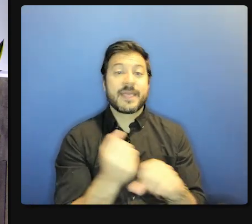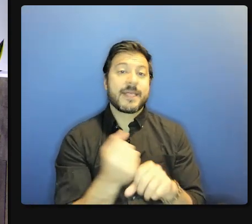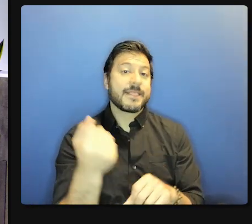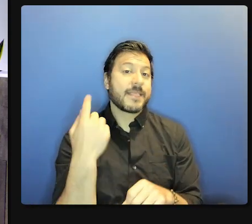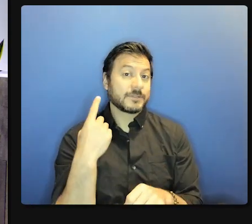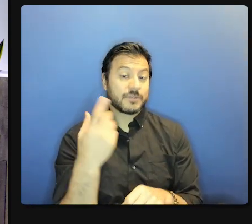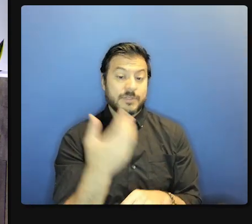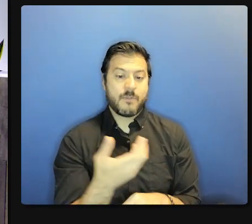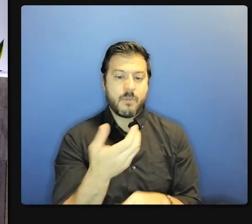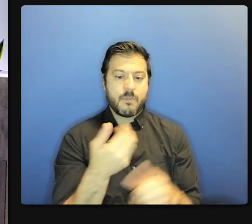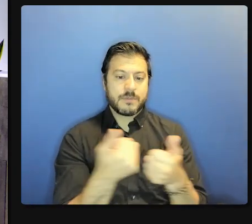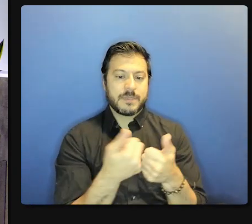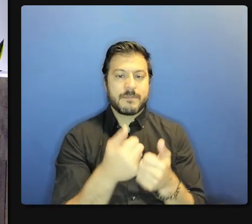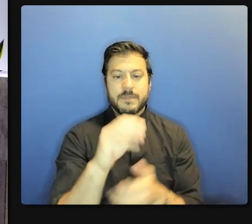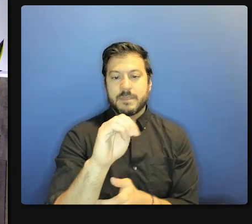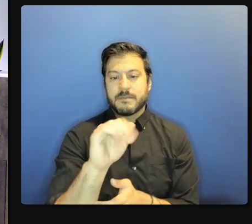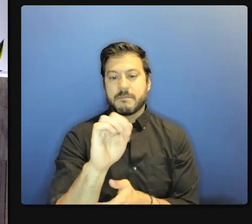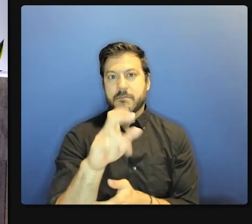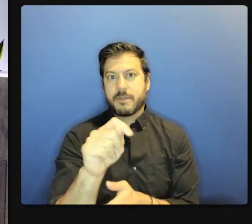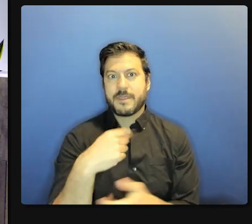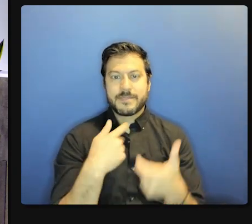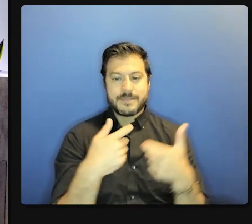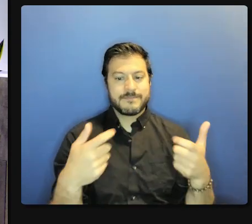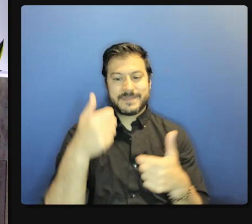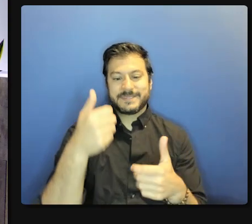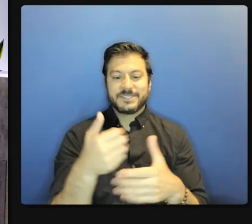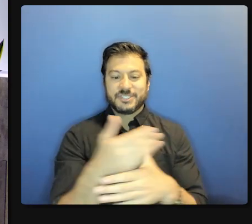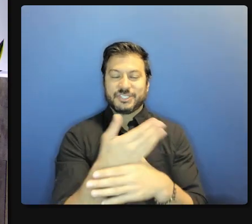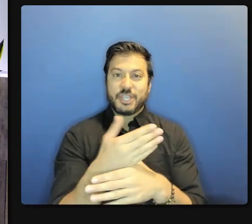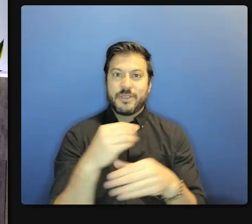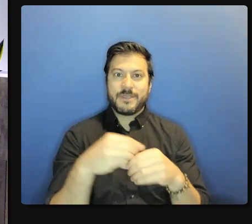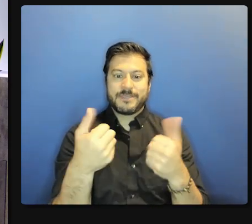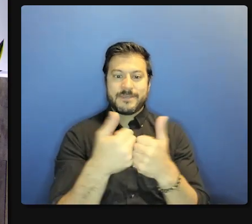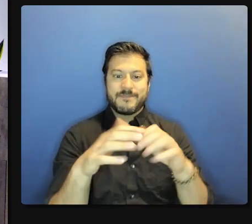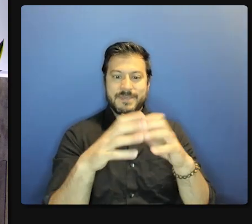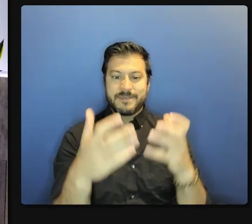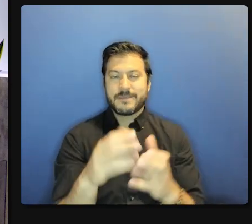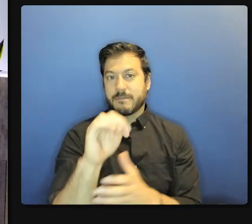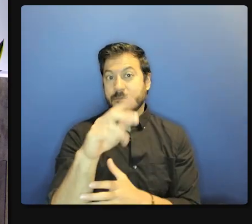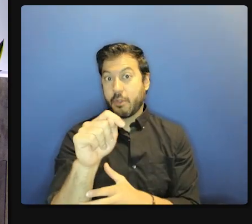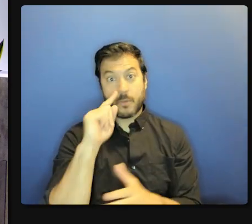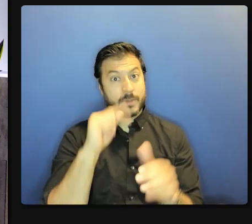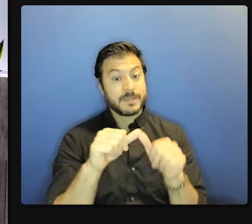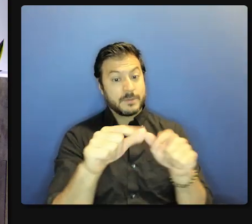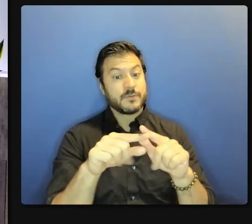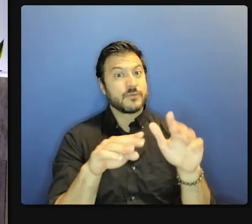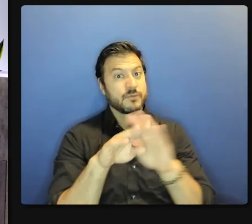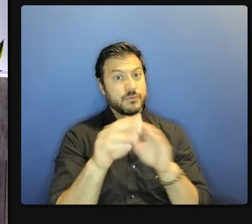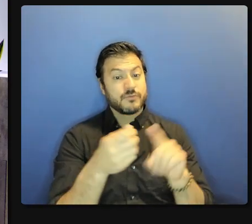Last year, mobile gaming had the biggest share in the gaming market and it will continue to grow rapidly.